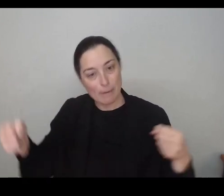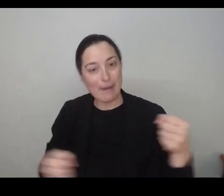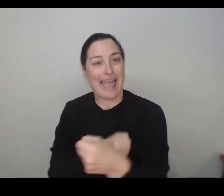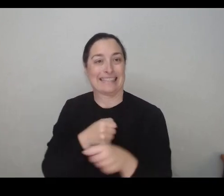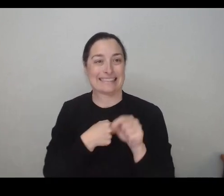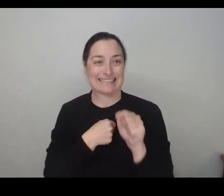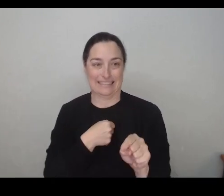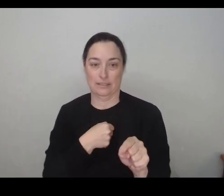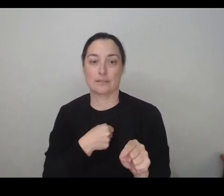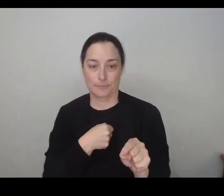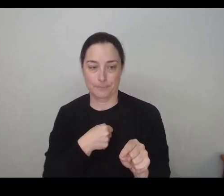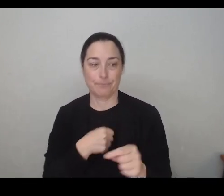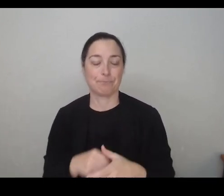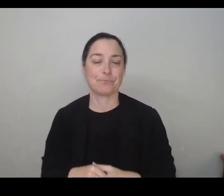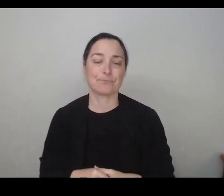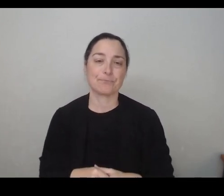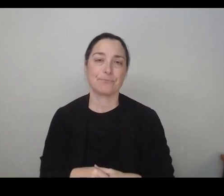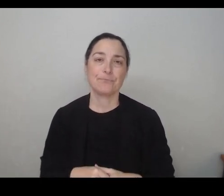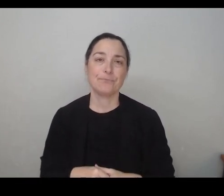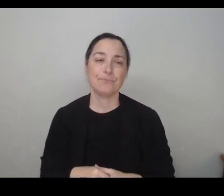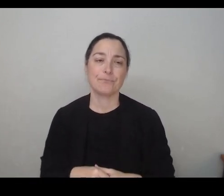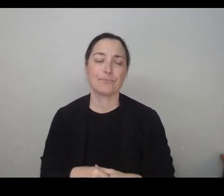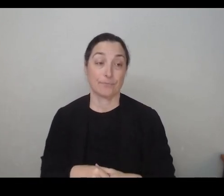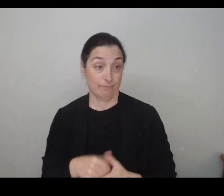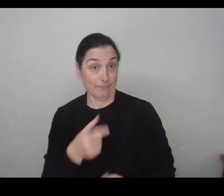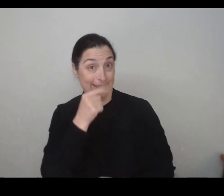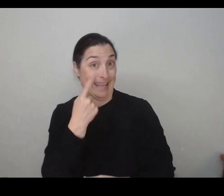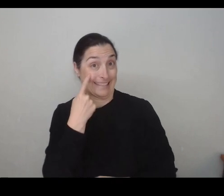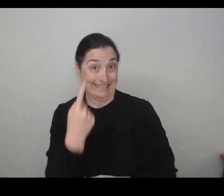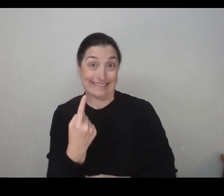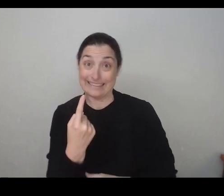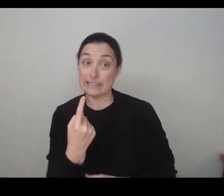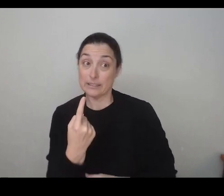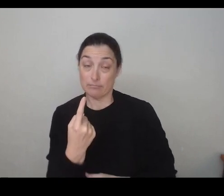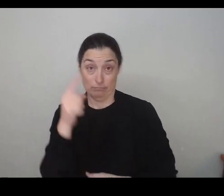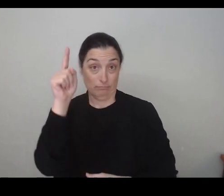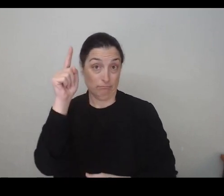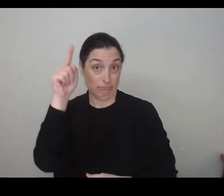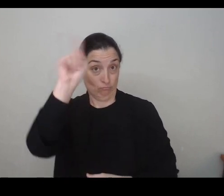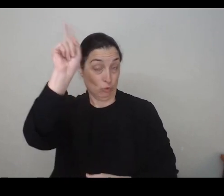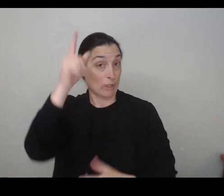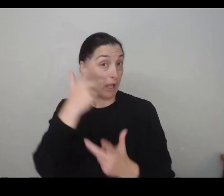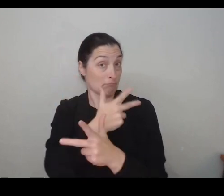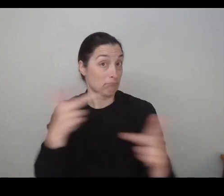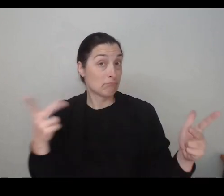Kihara works, which we can admire in the gallery alongside the SaVAge K'lub, is fascinating,